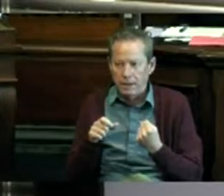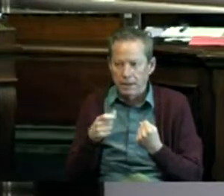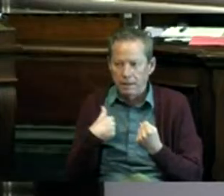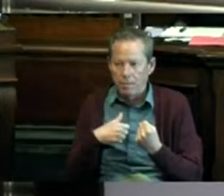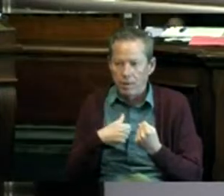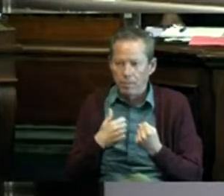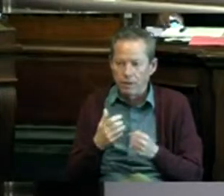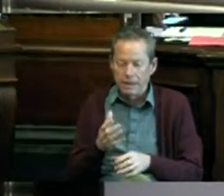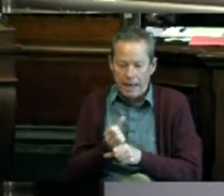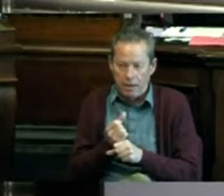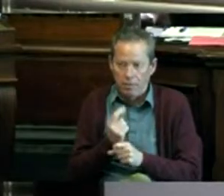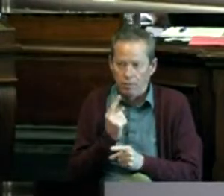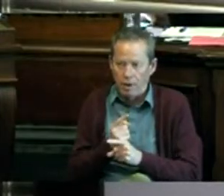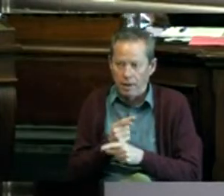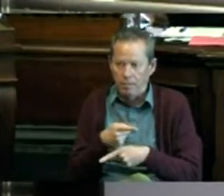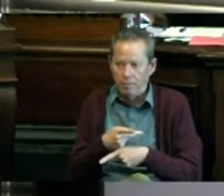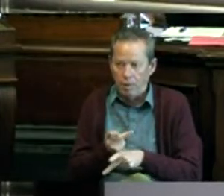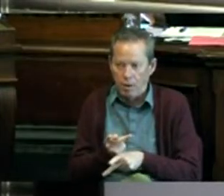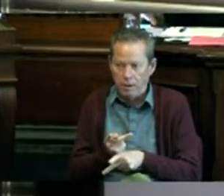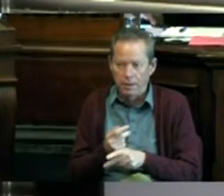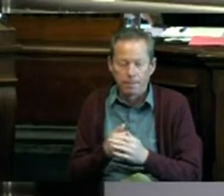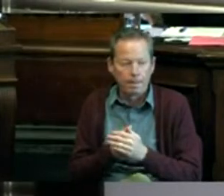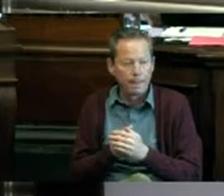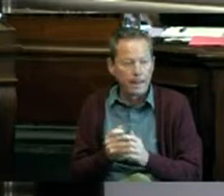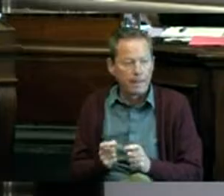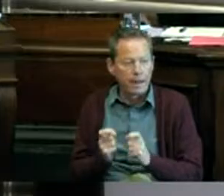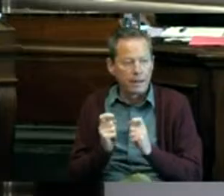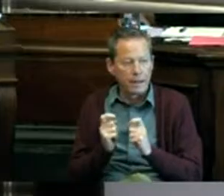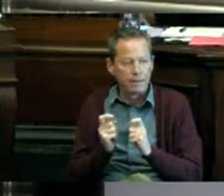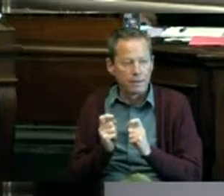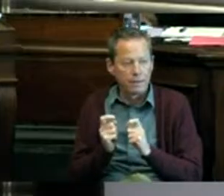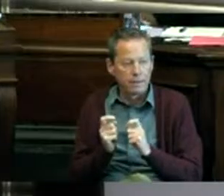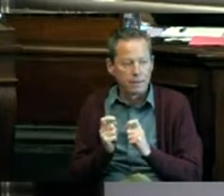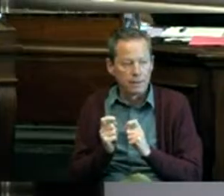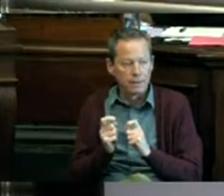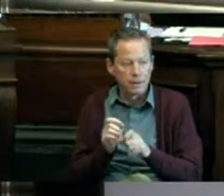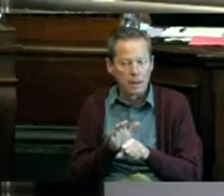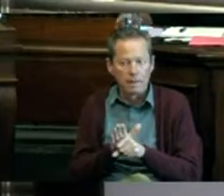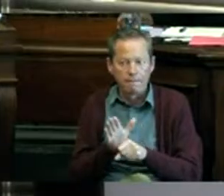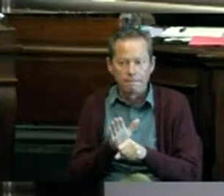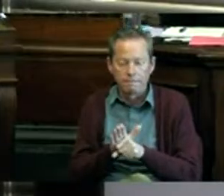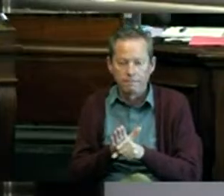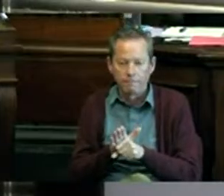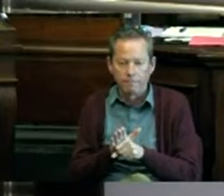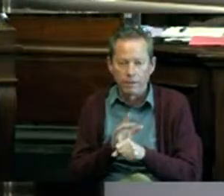oposals, this gave us all the confidence we need that we will